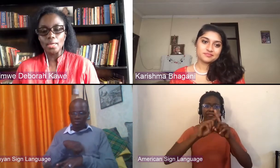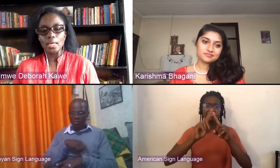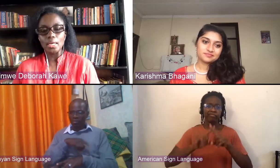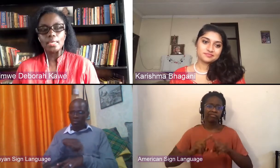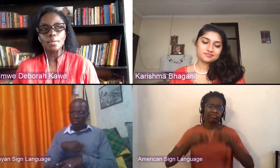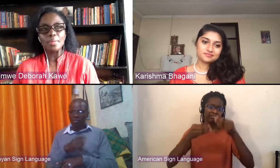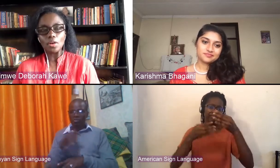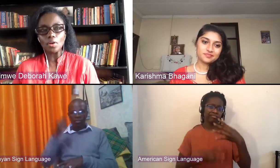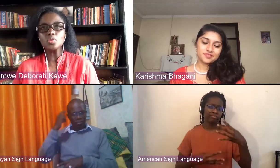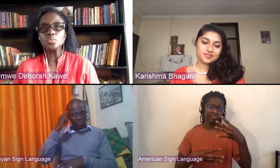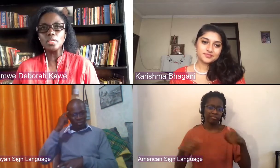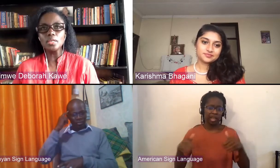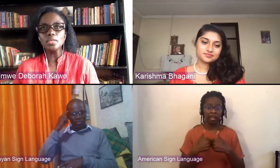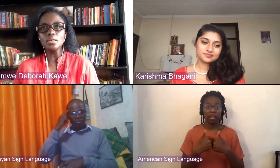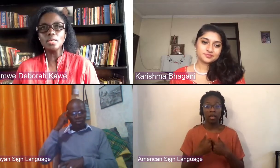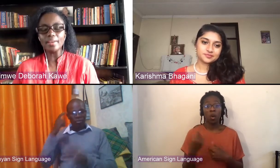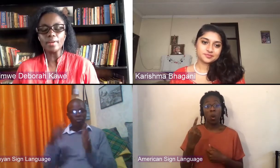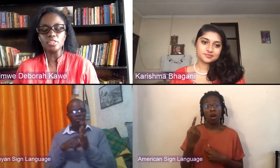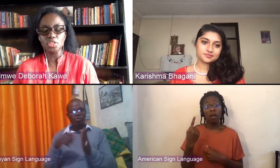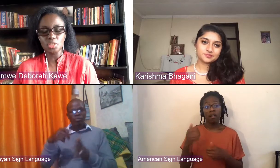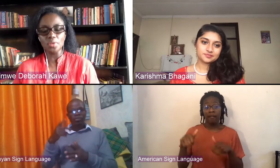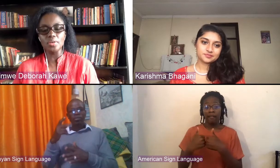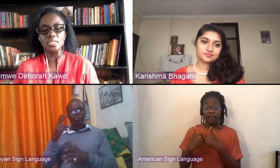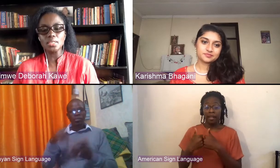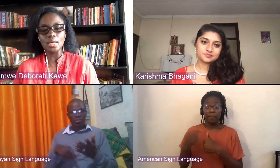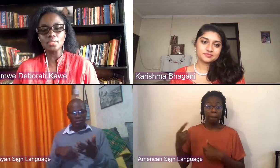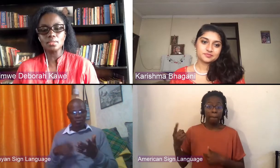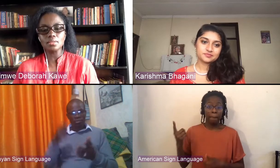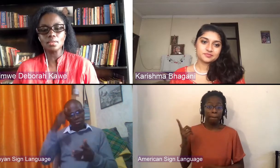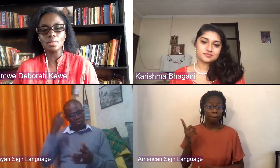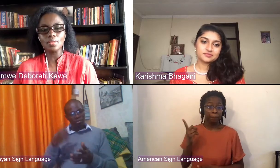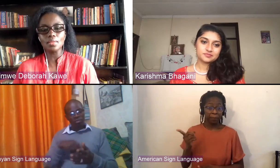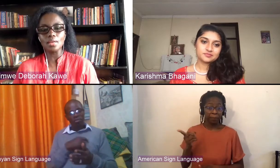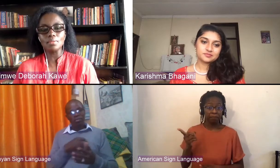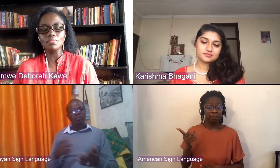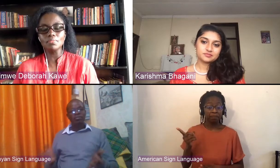like because we encourage stories that break boundaries